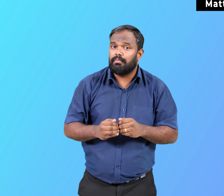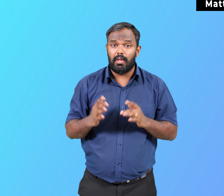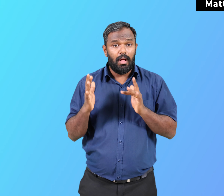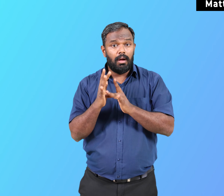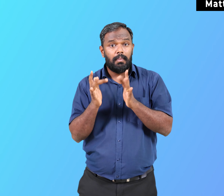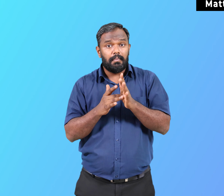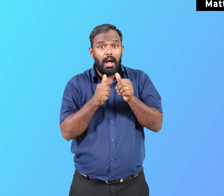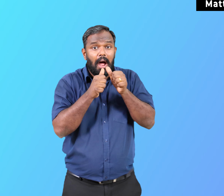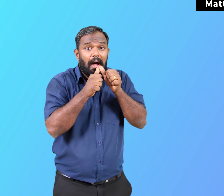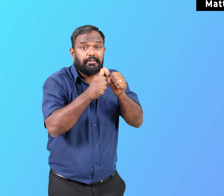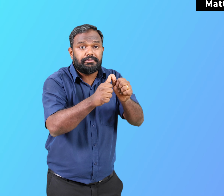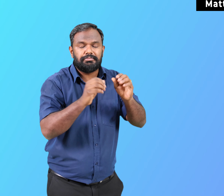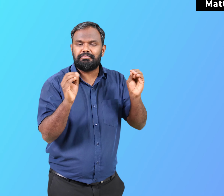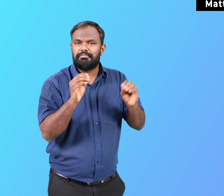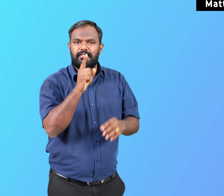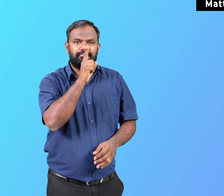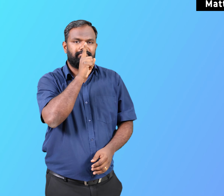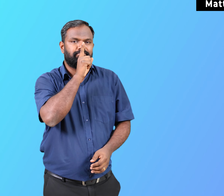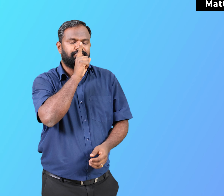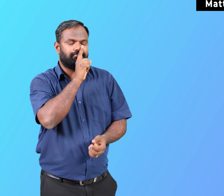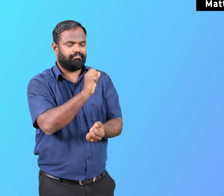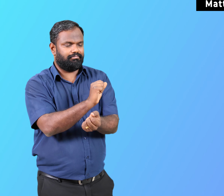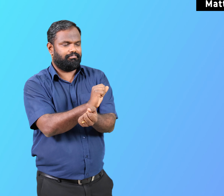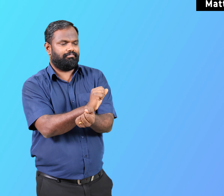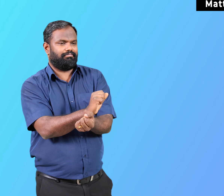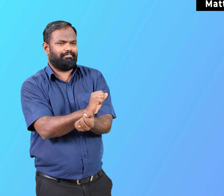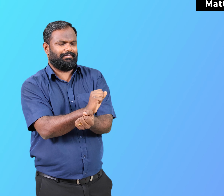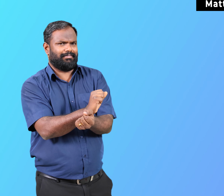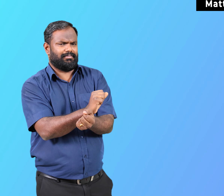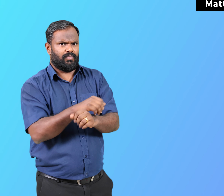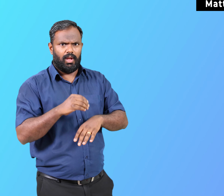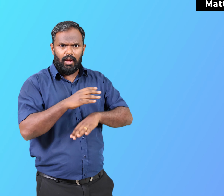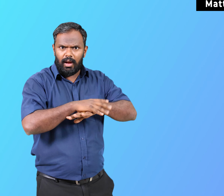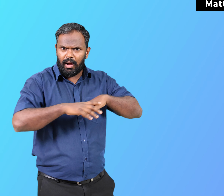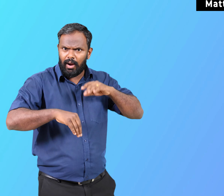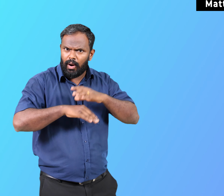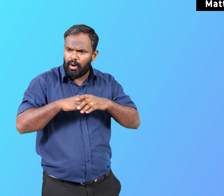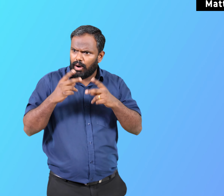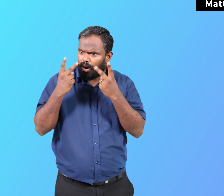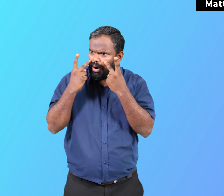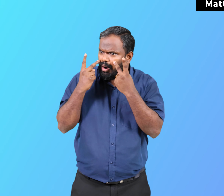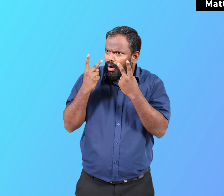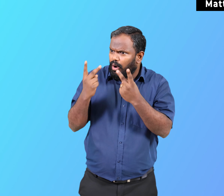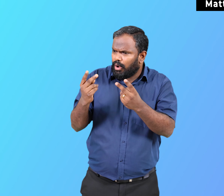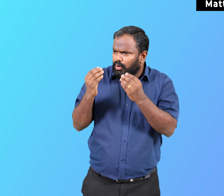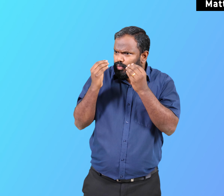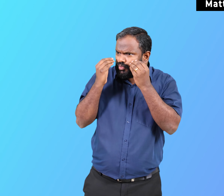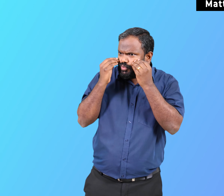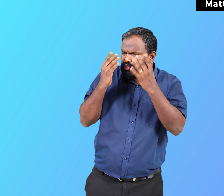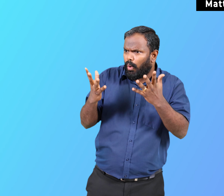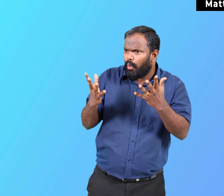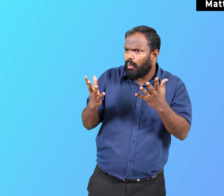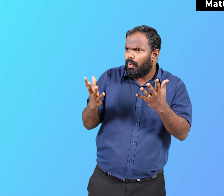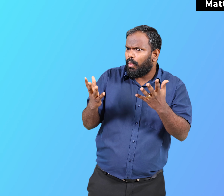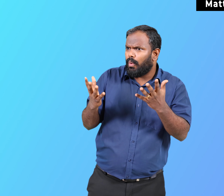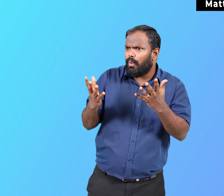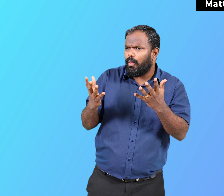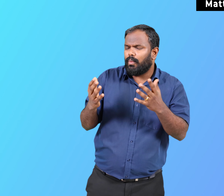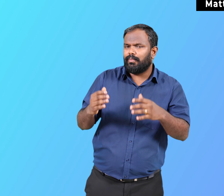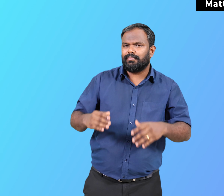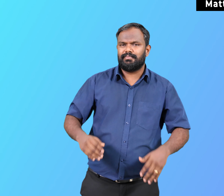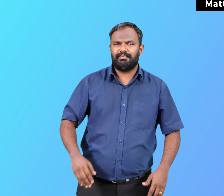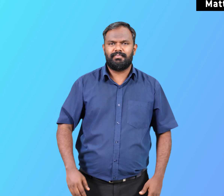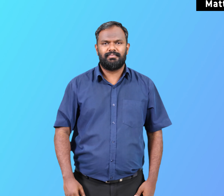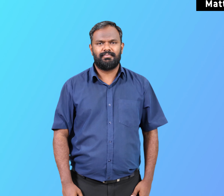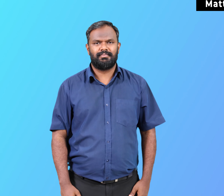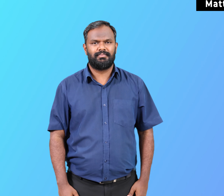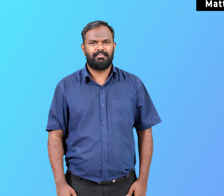But Jesus did not say anything, and this really surprised the governor.